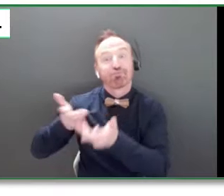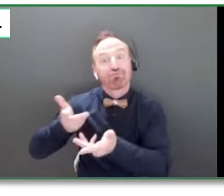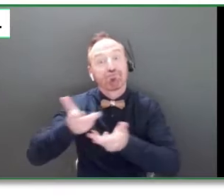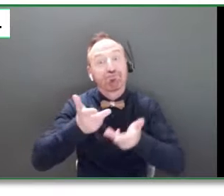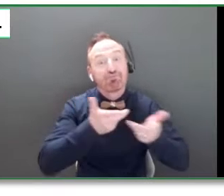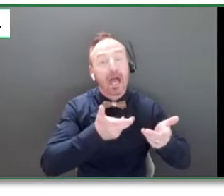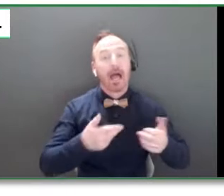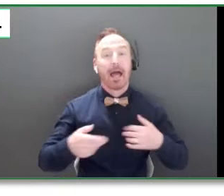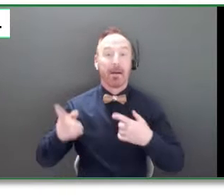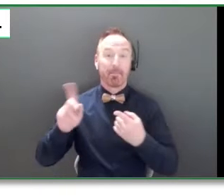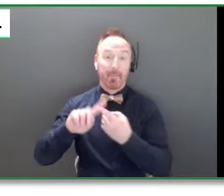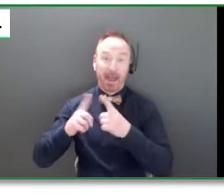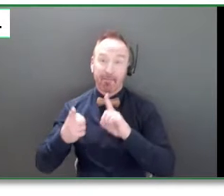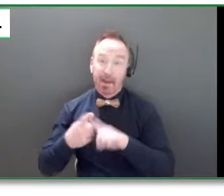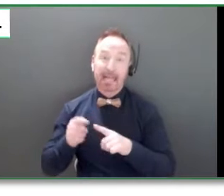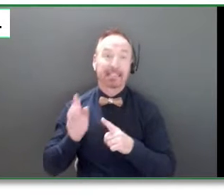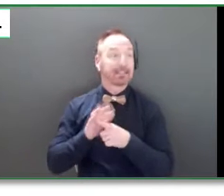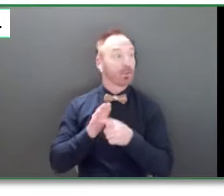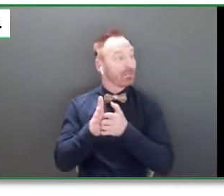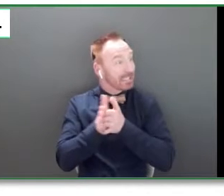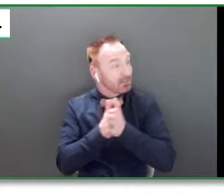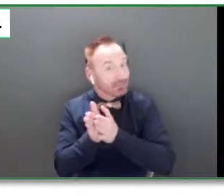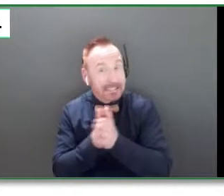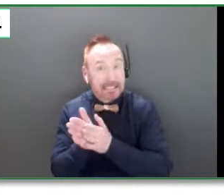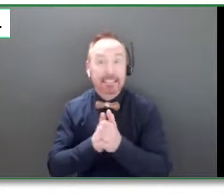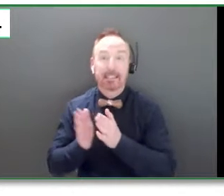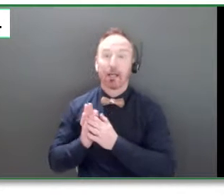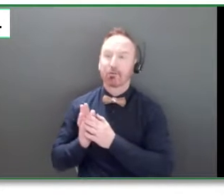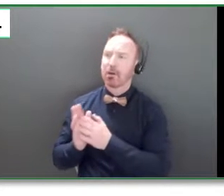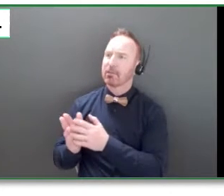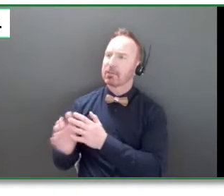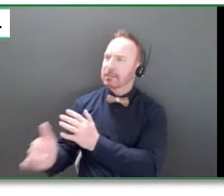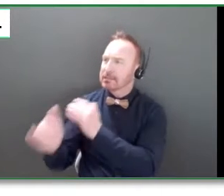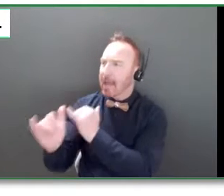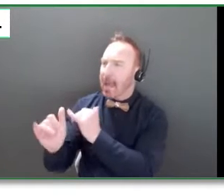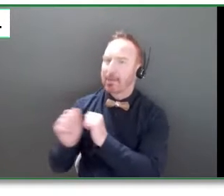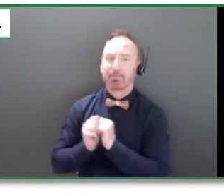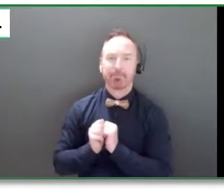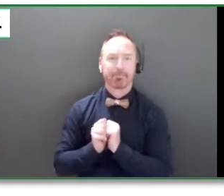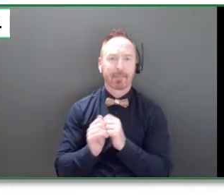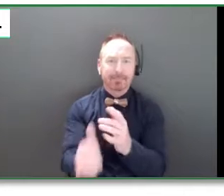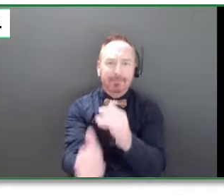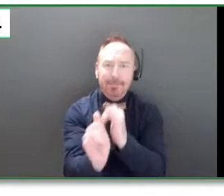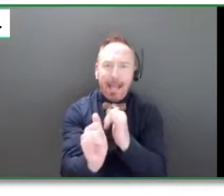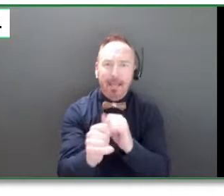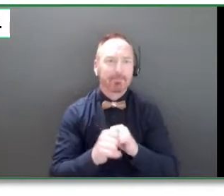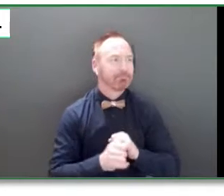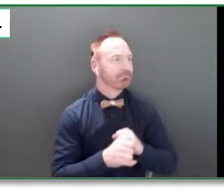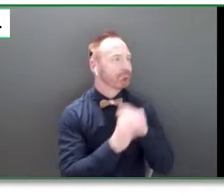me. That's how we all make friends. We don't look at the abilities of our